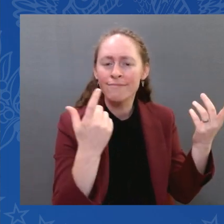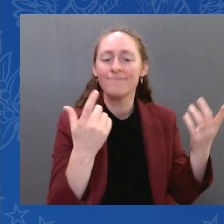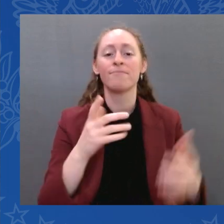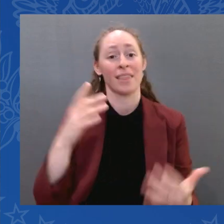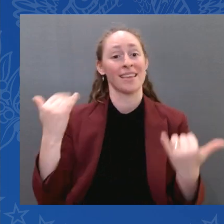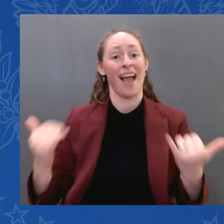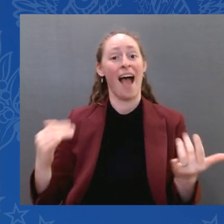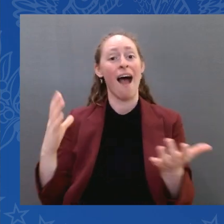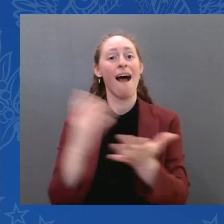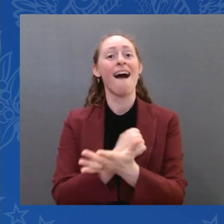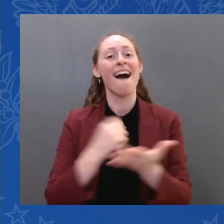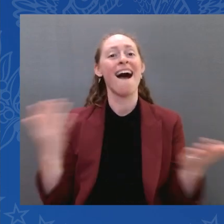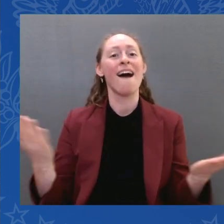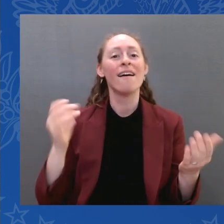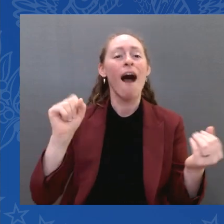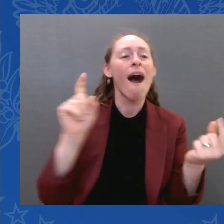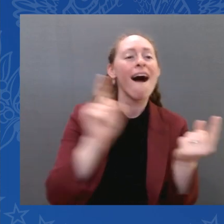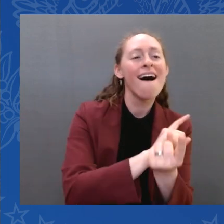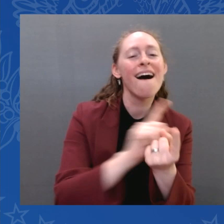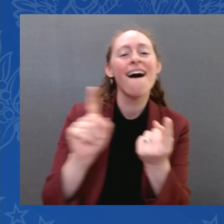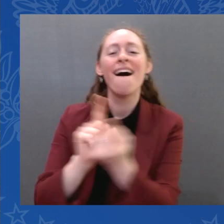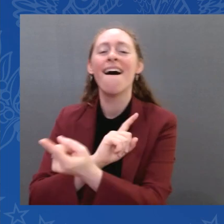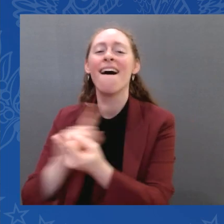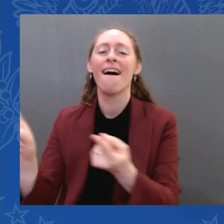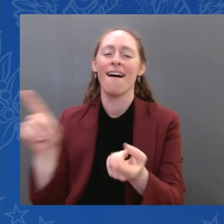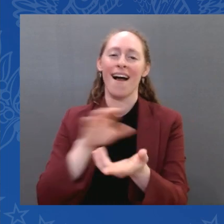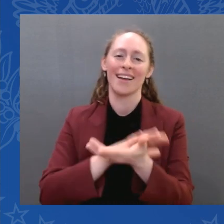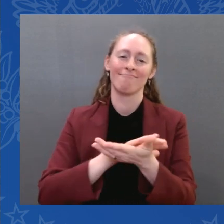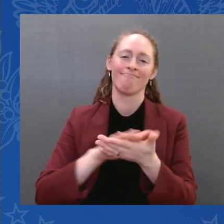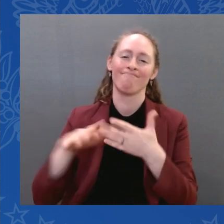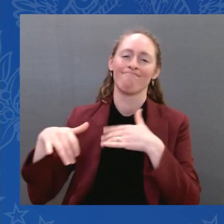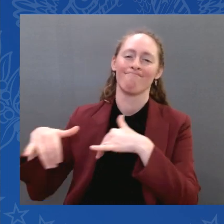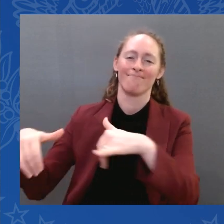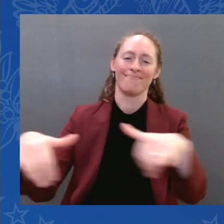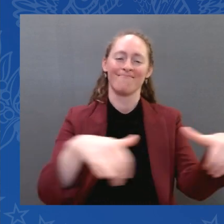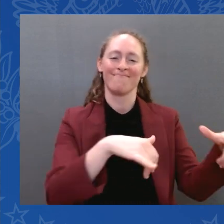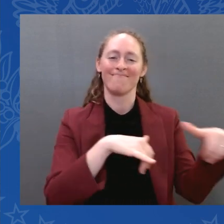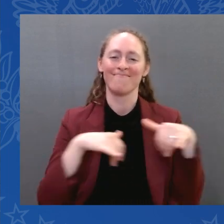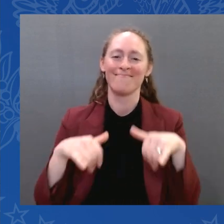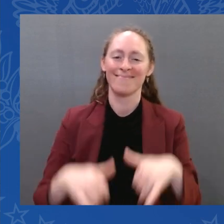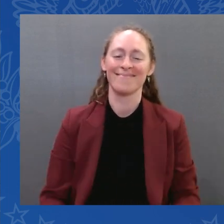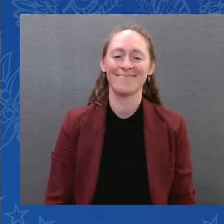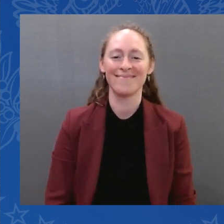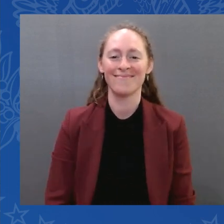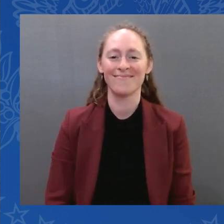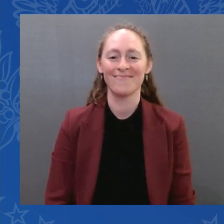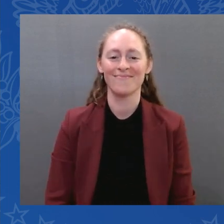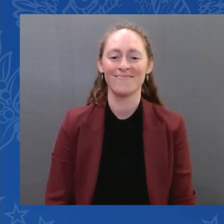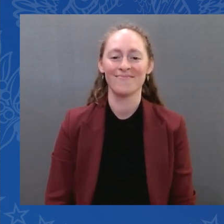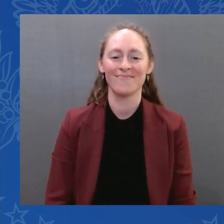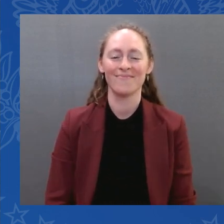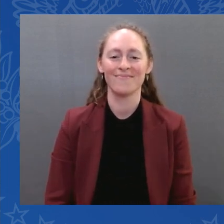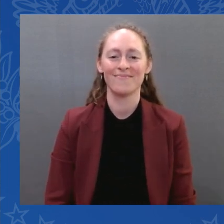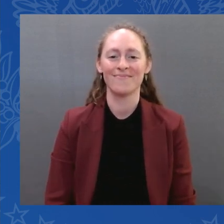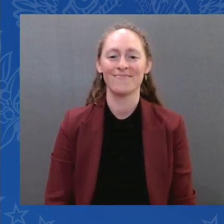to welcome up your other halves here as well. I hope you all enjoy your time at this event